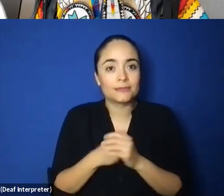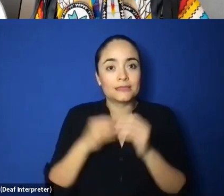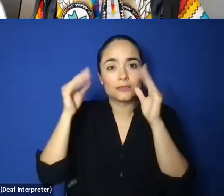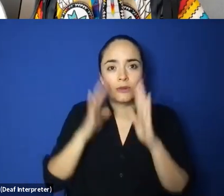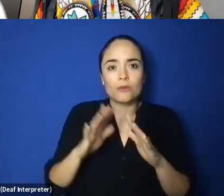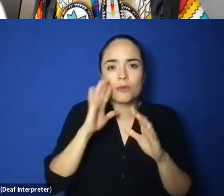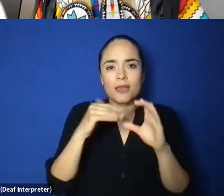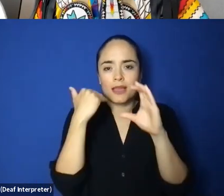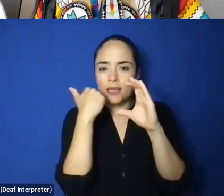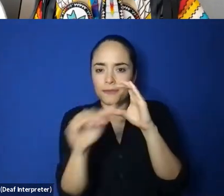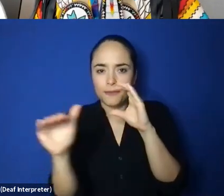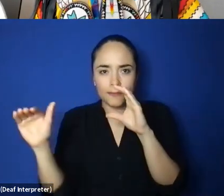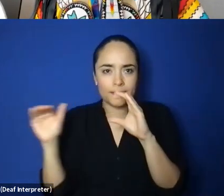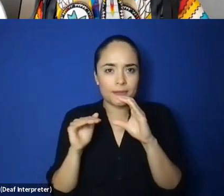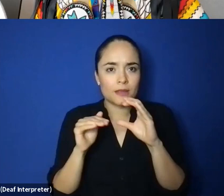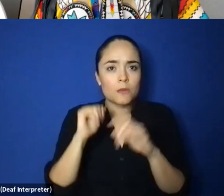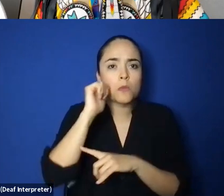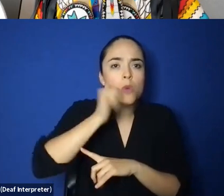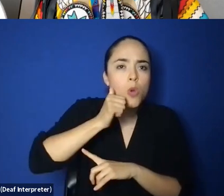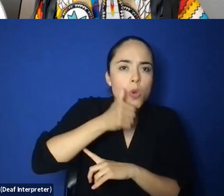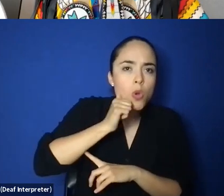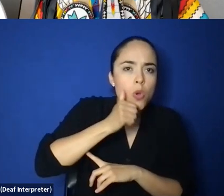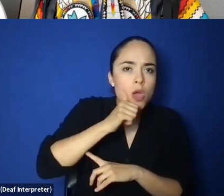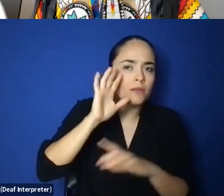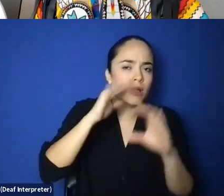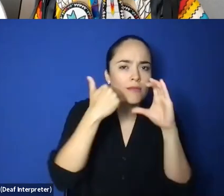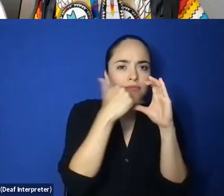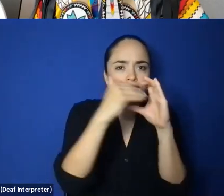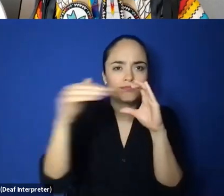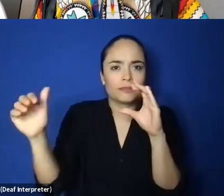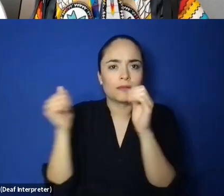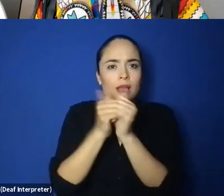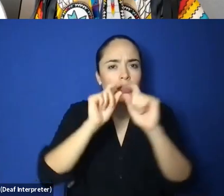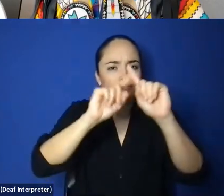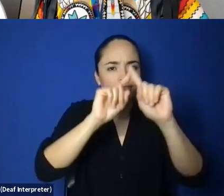hours, you will receive an email with all kinds of educational resources to support the learning here